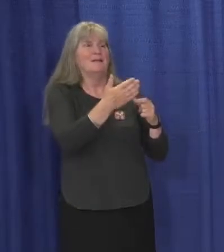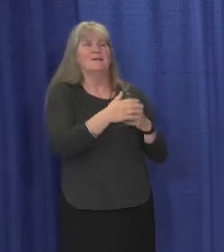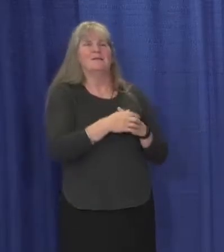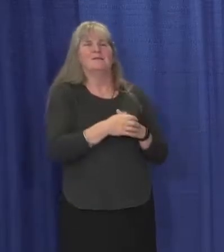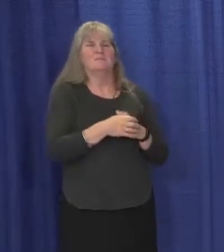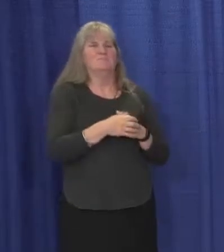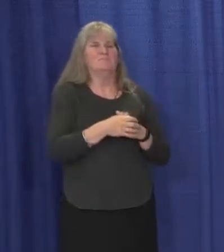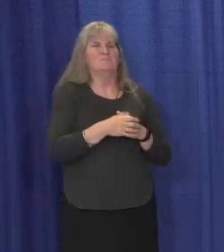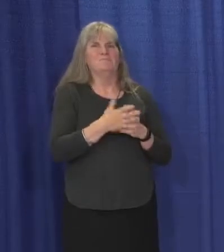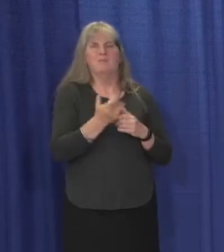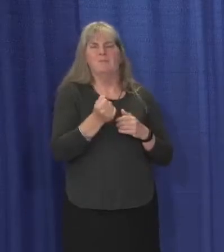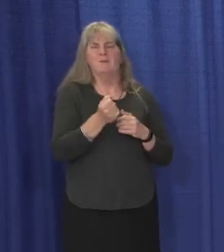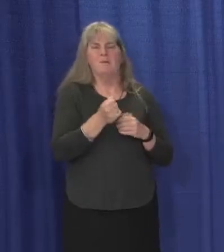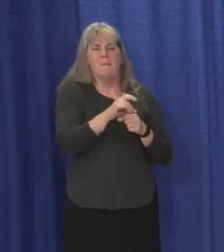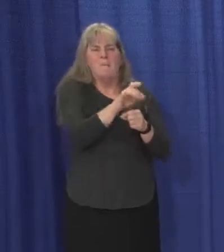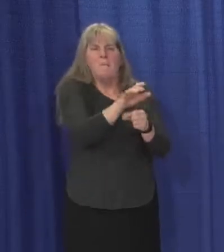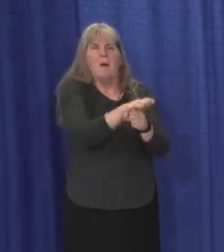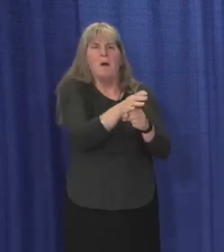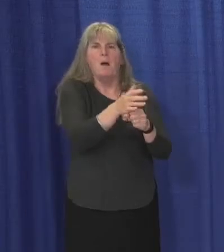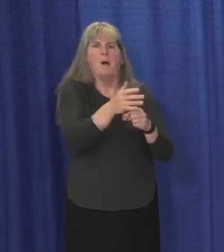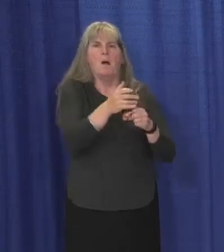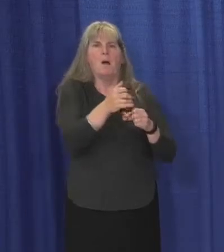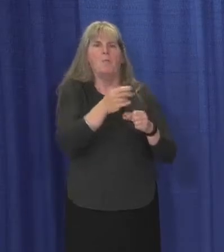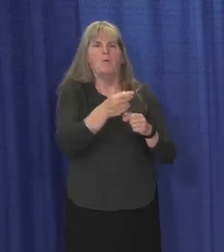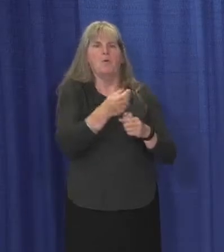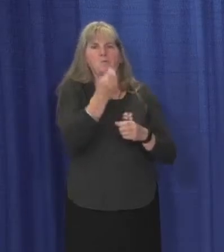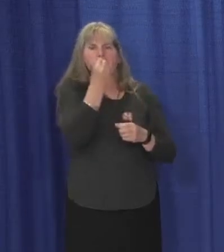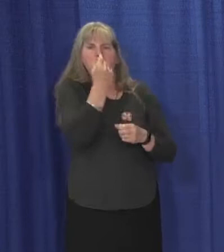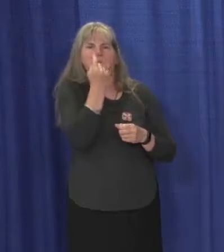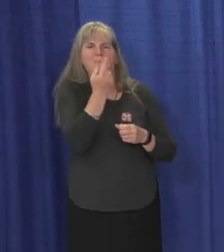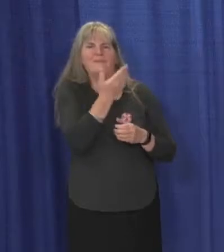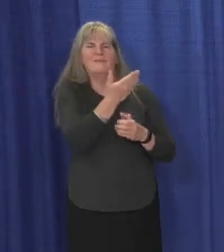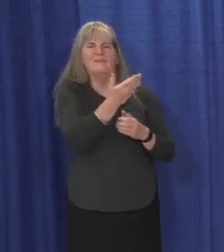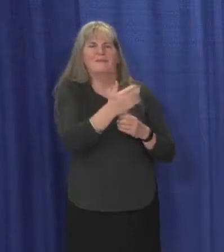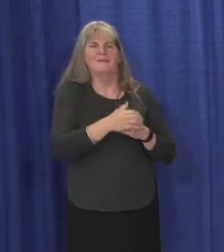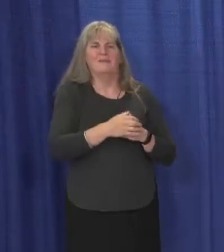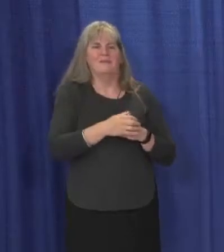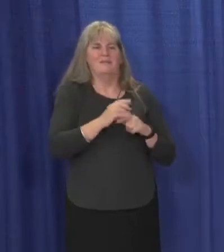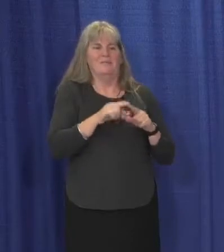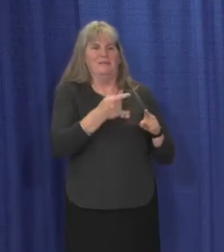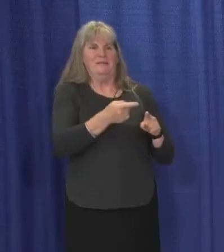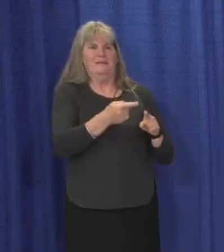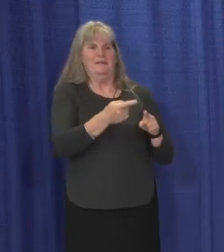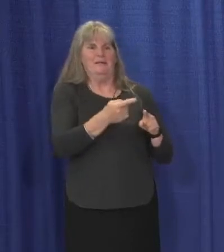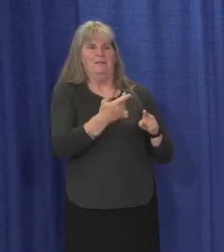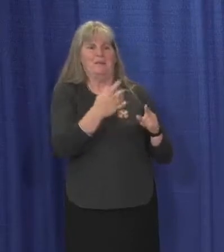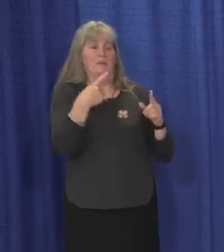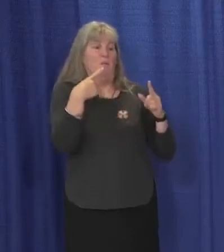needs maybe as simple as a soft drink or something to eat.